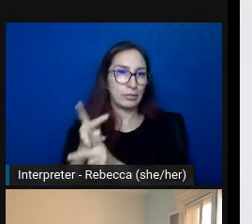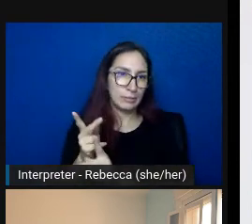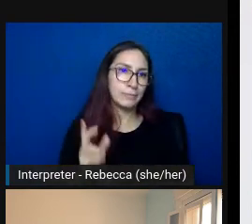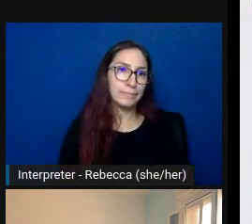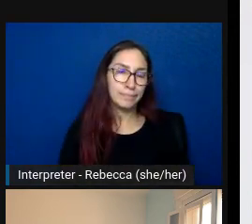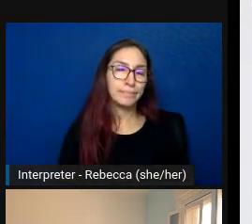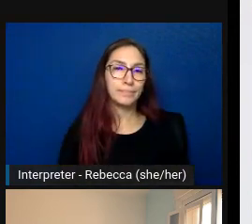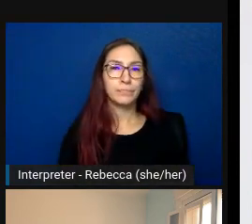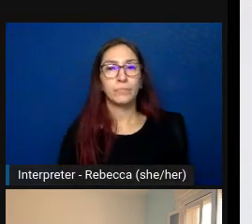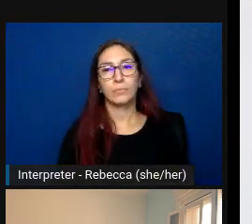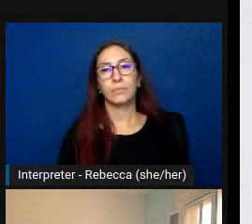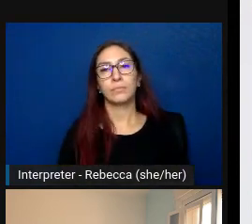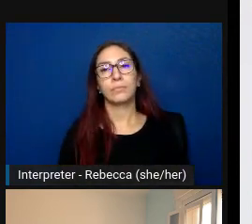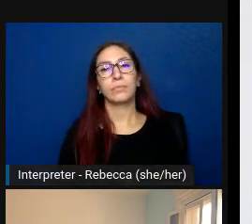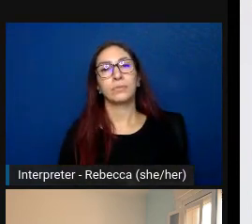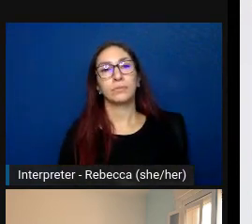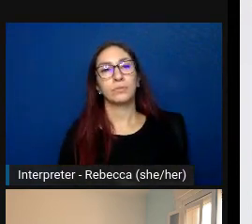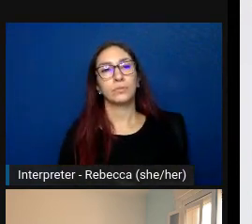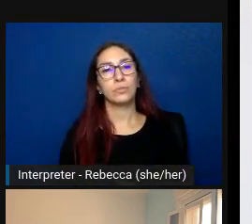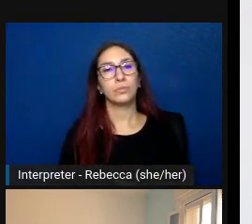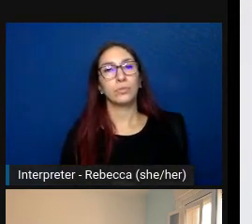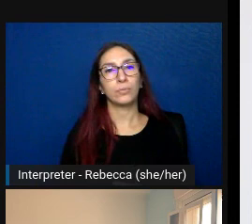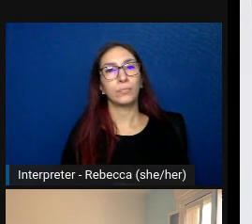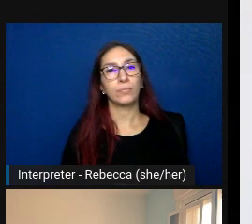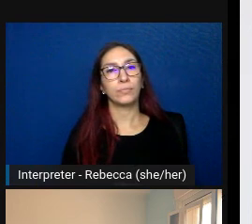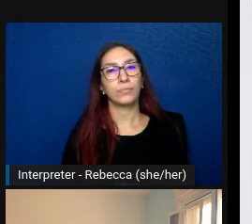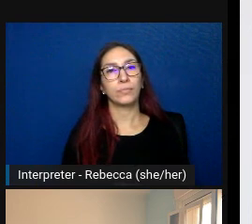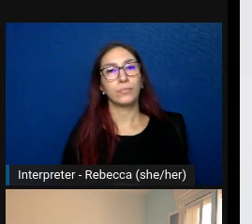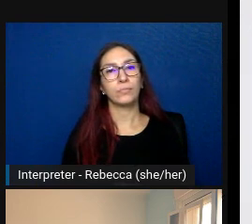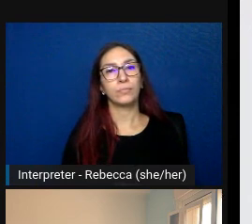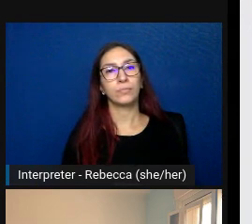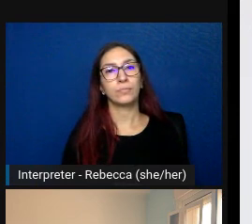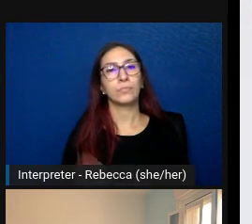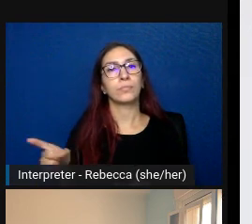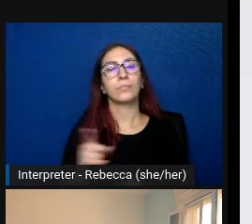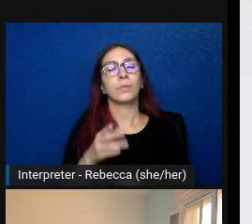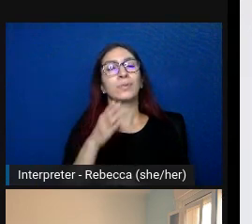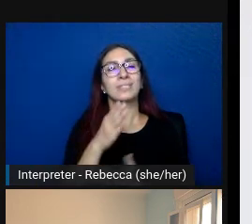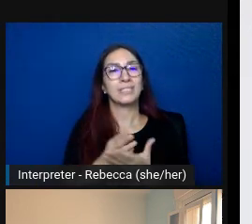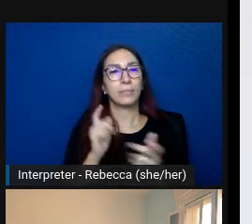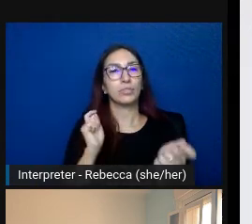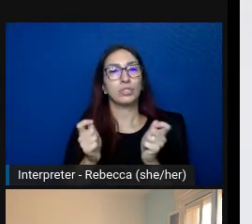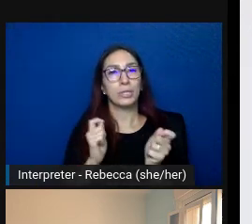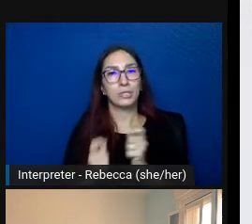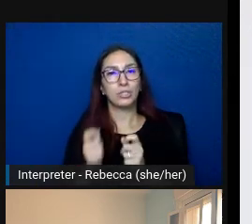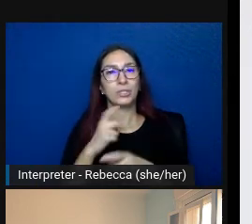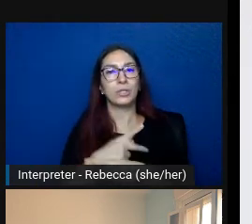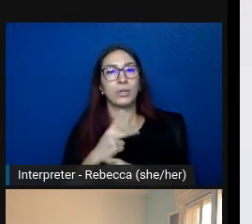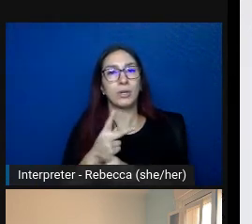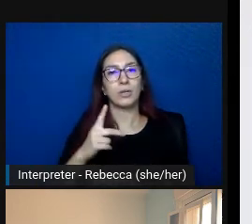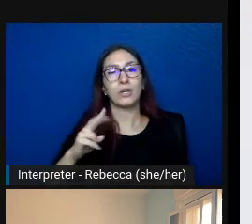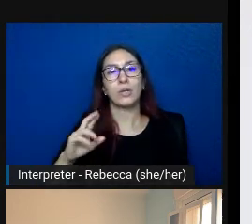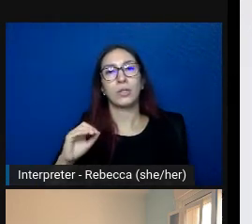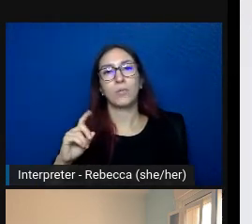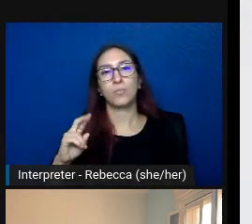There were in a case some changes in the project and at some point,